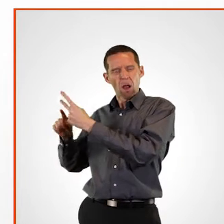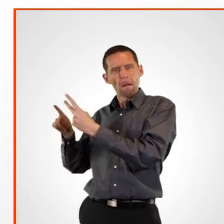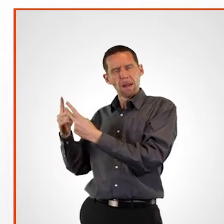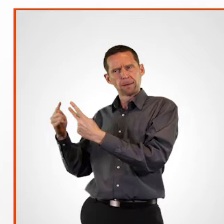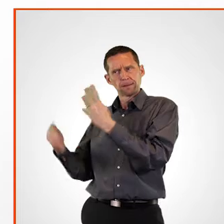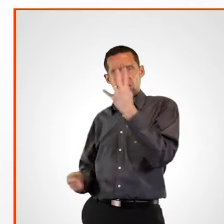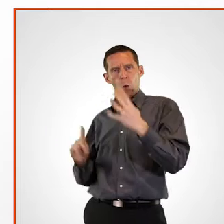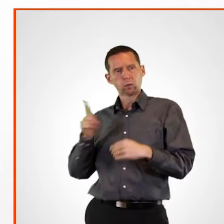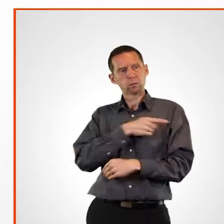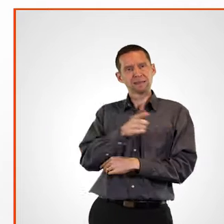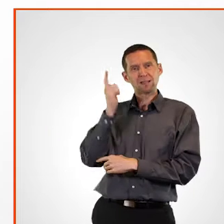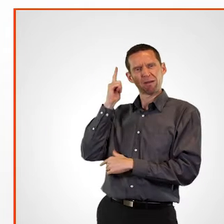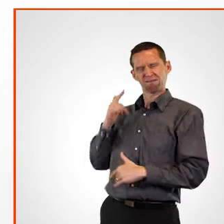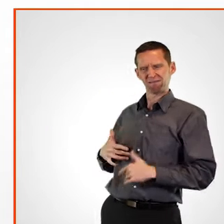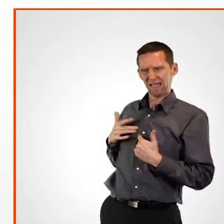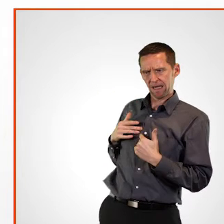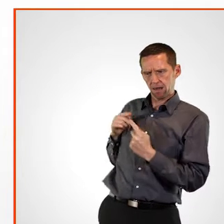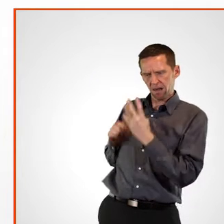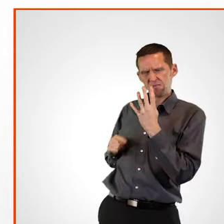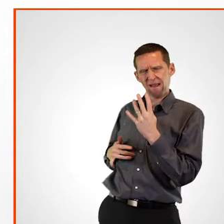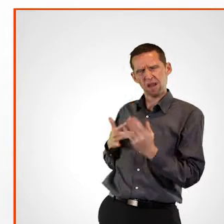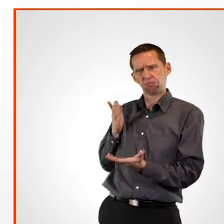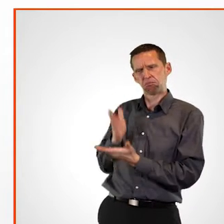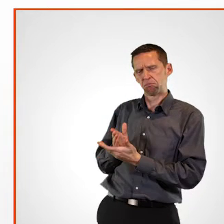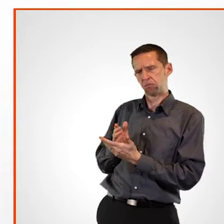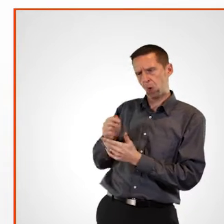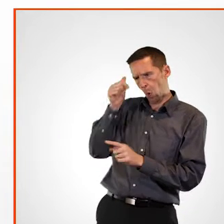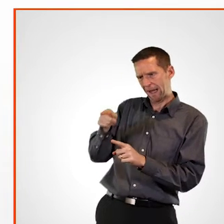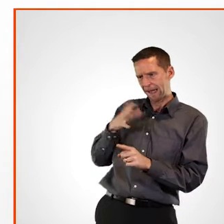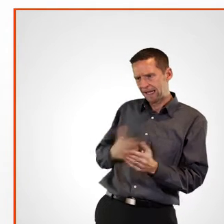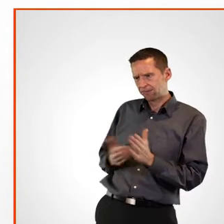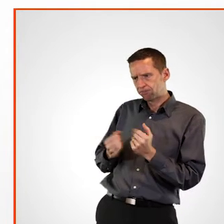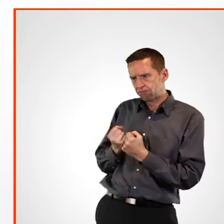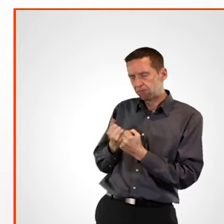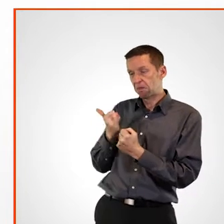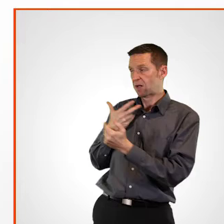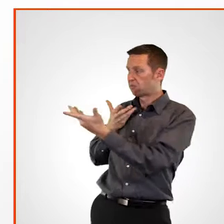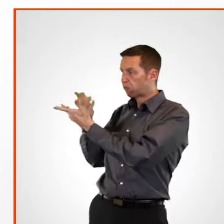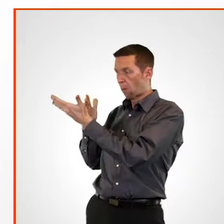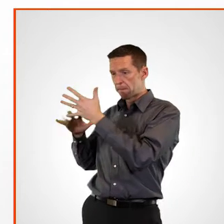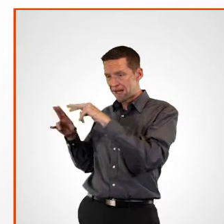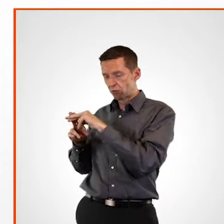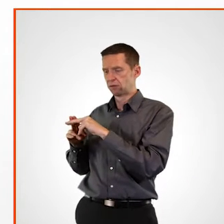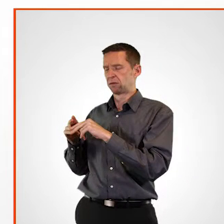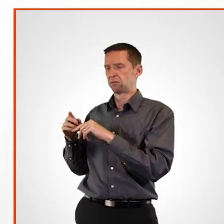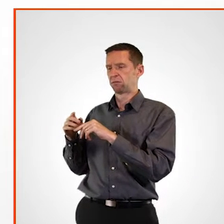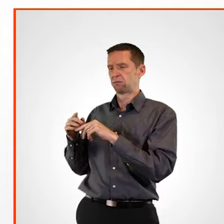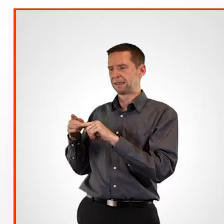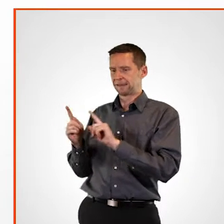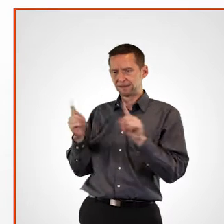that were meaningful to them as teachers that resulted in their talking to the parent, referring the parent in to the cochlear implant centre,